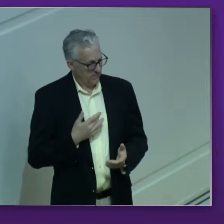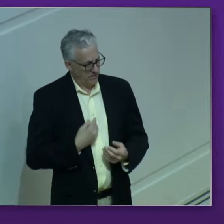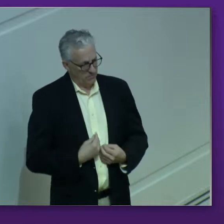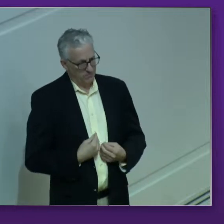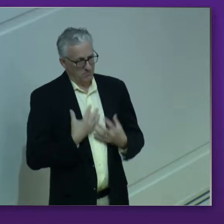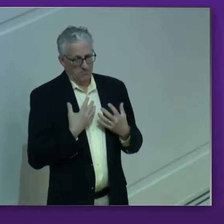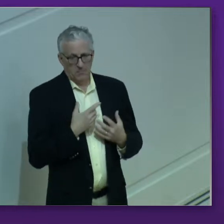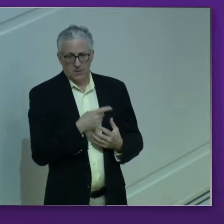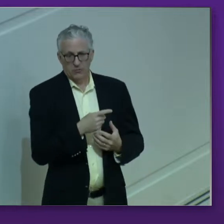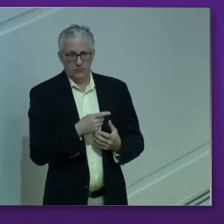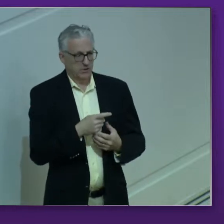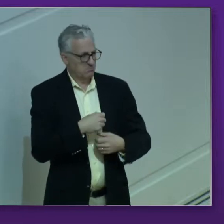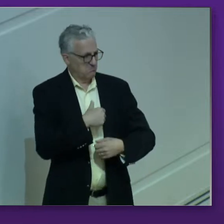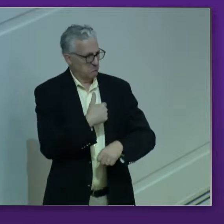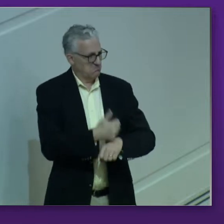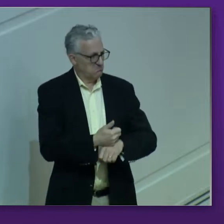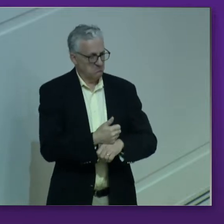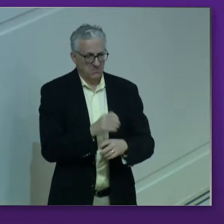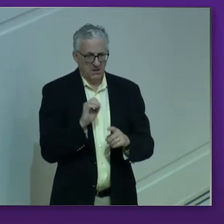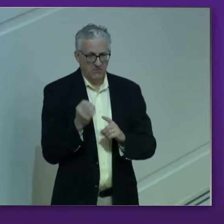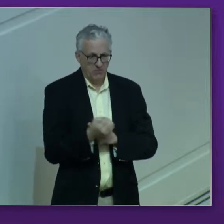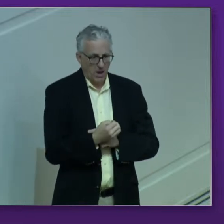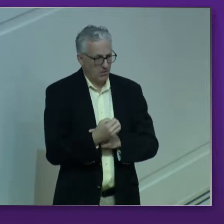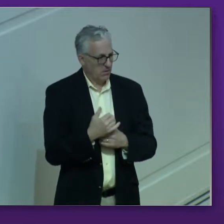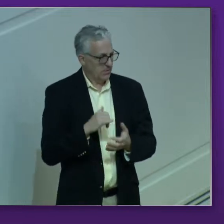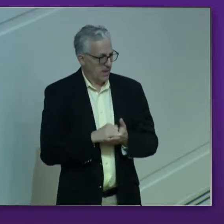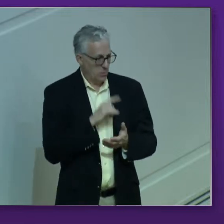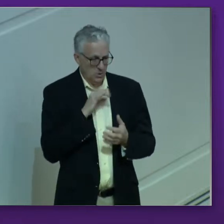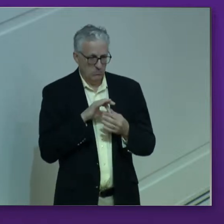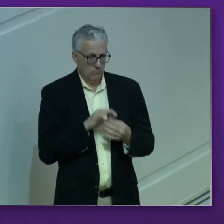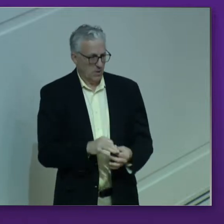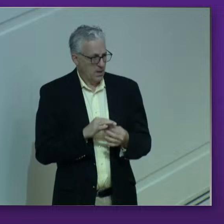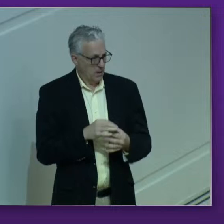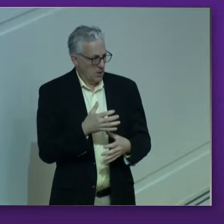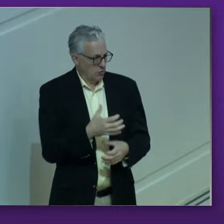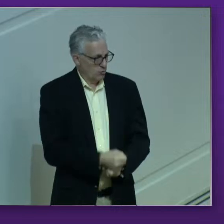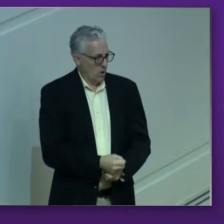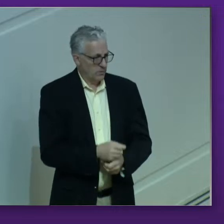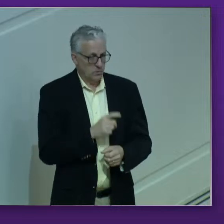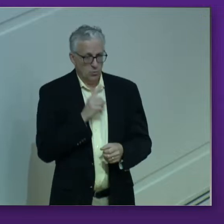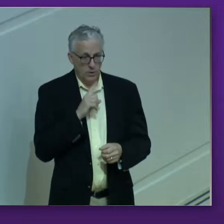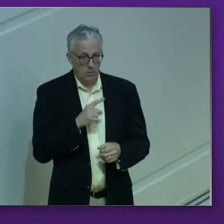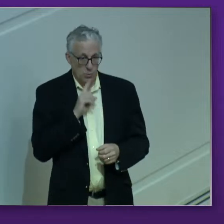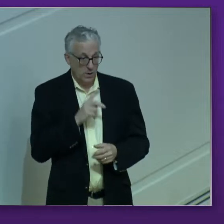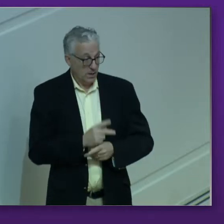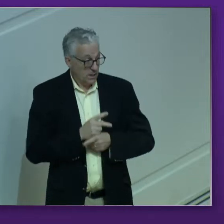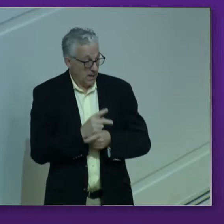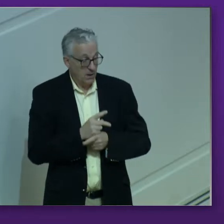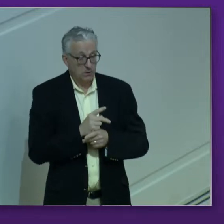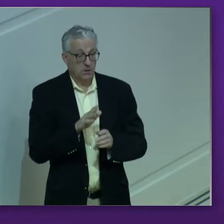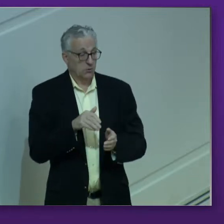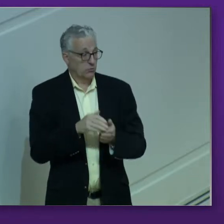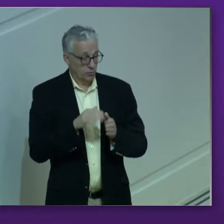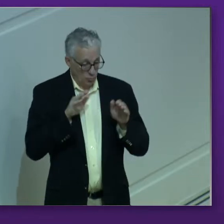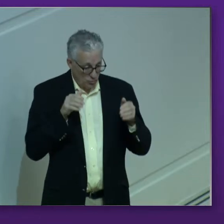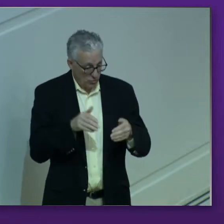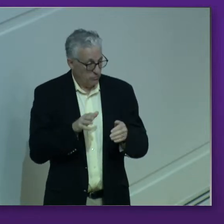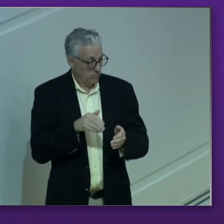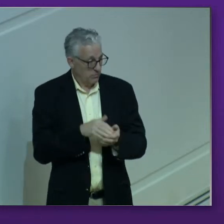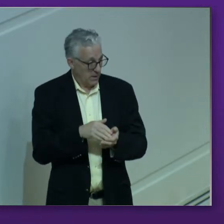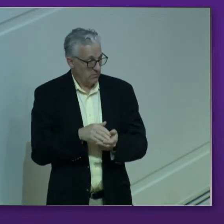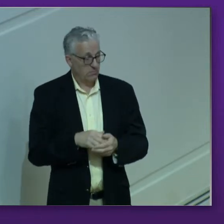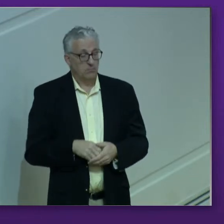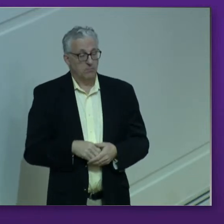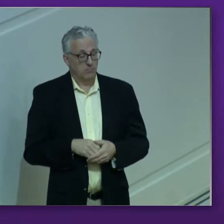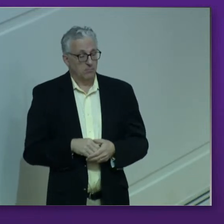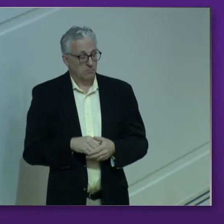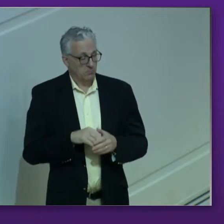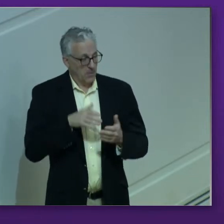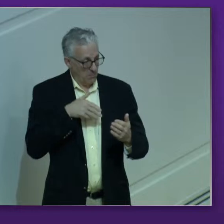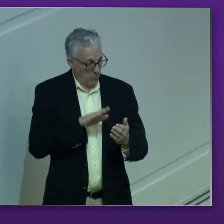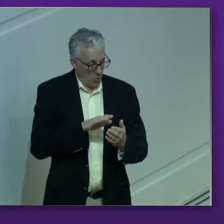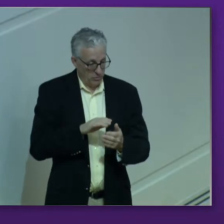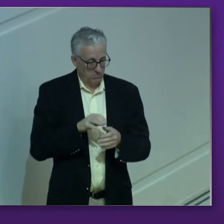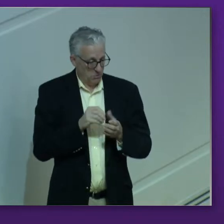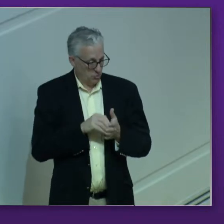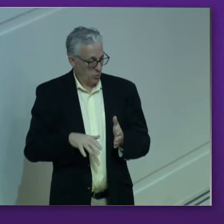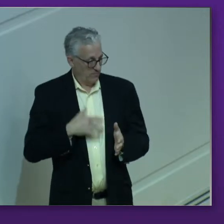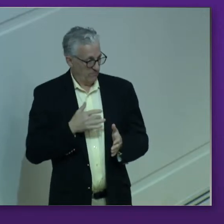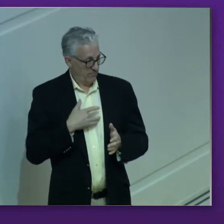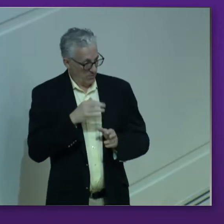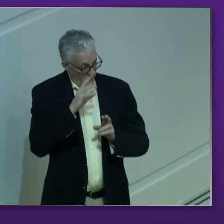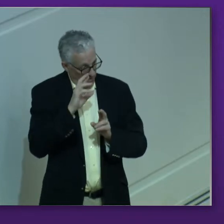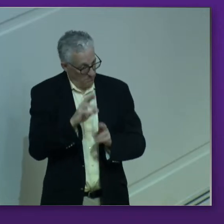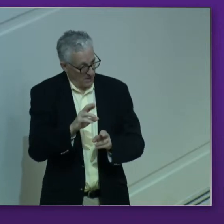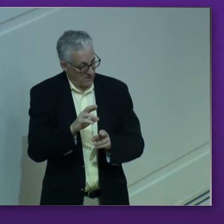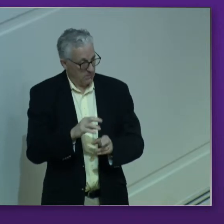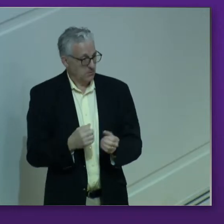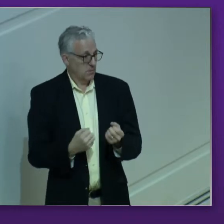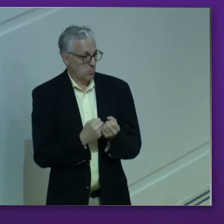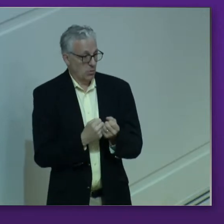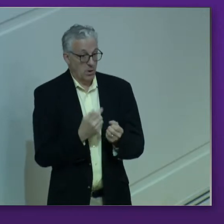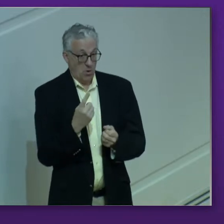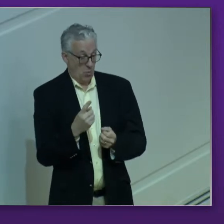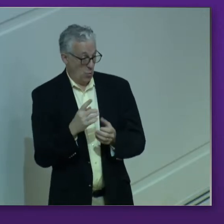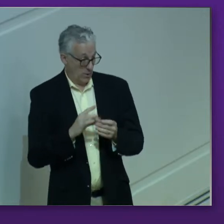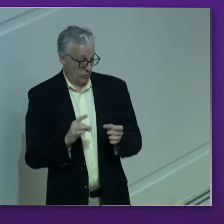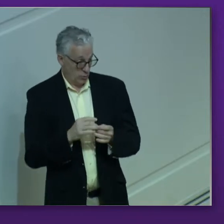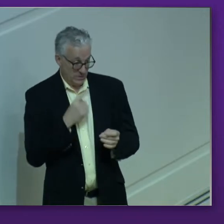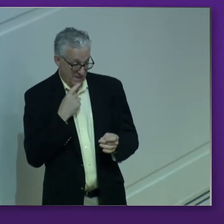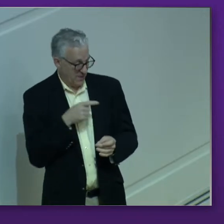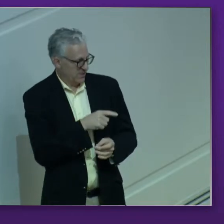JONES AS KIND WELCOMING AND